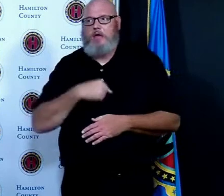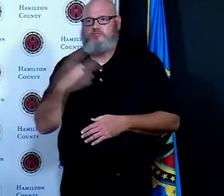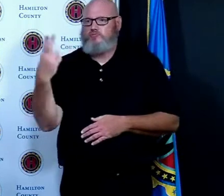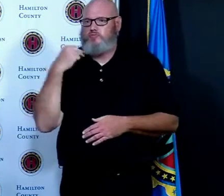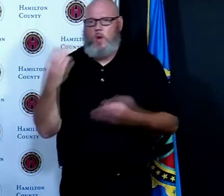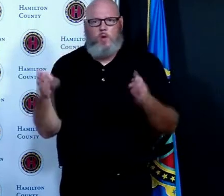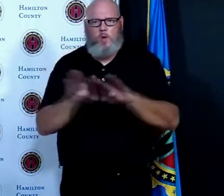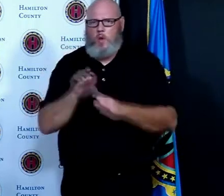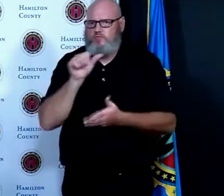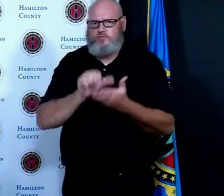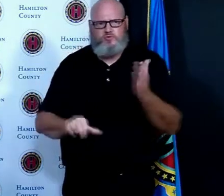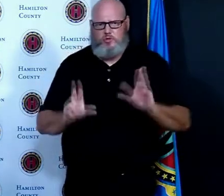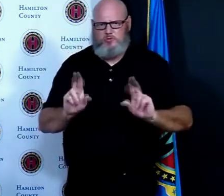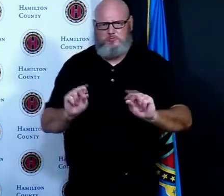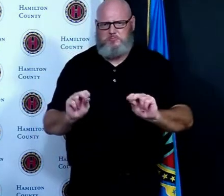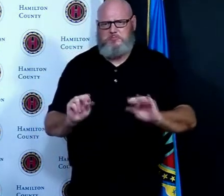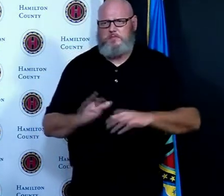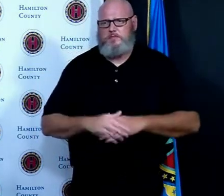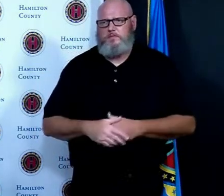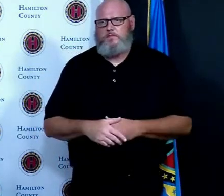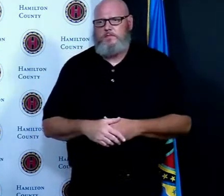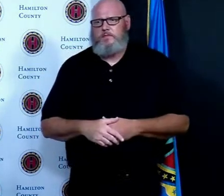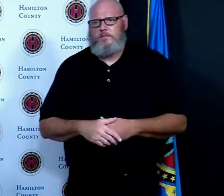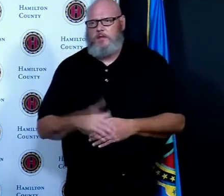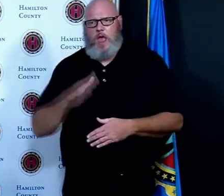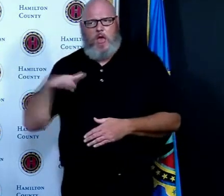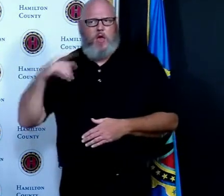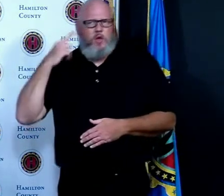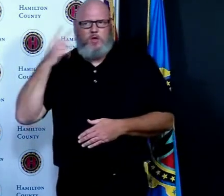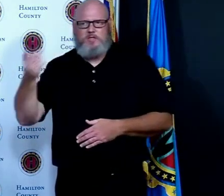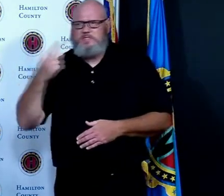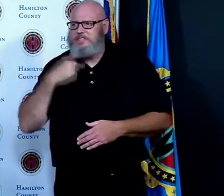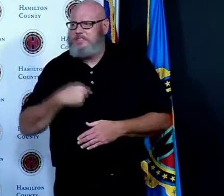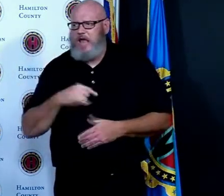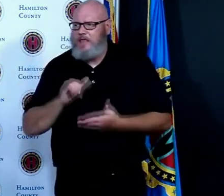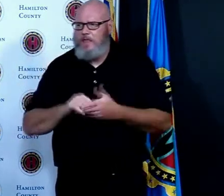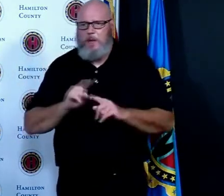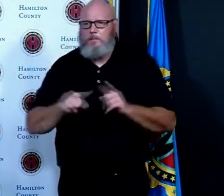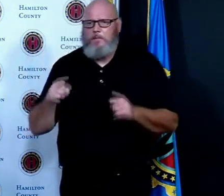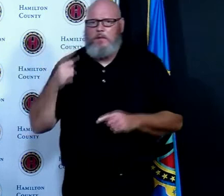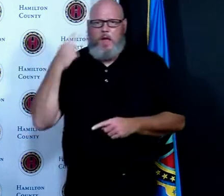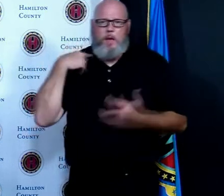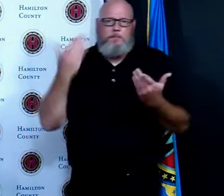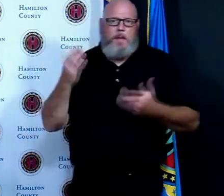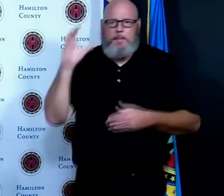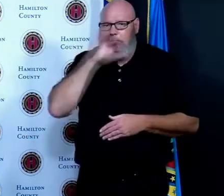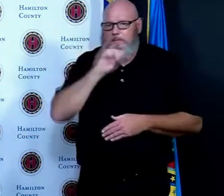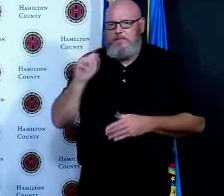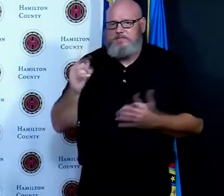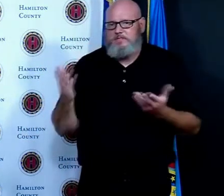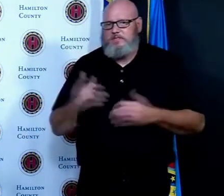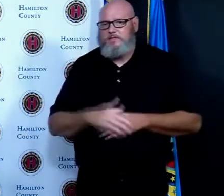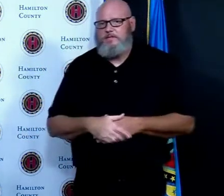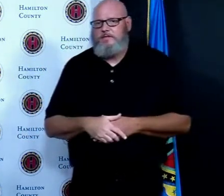you and perhaps I missed it but I didn't hear you kind of step on that so are you feeling